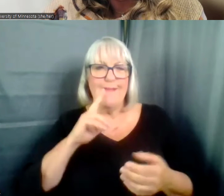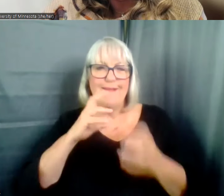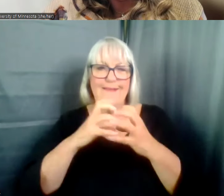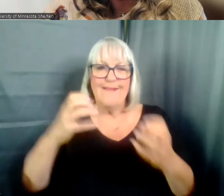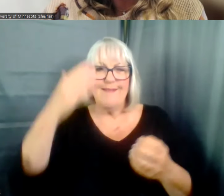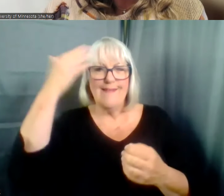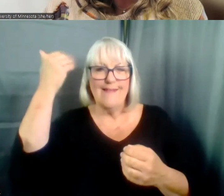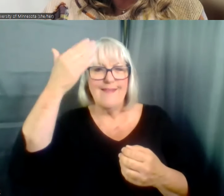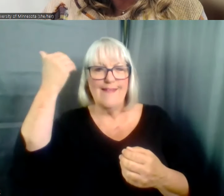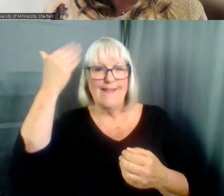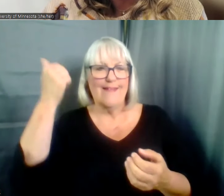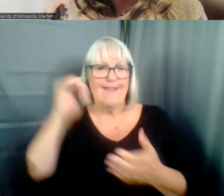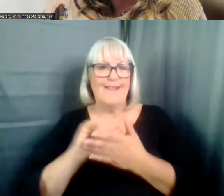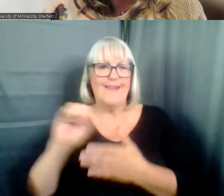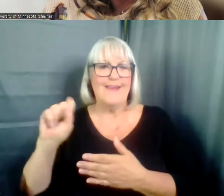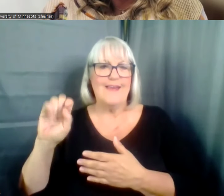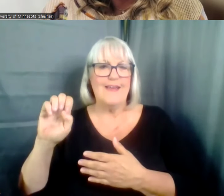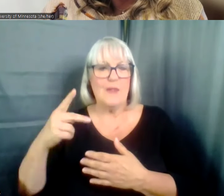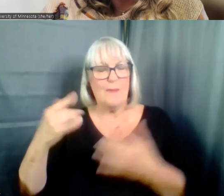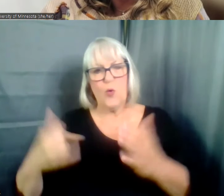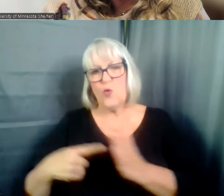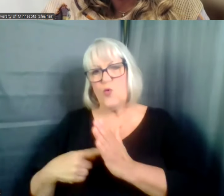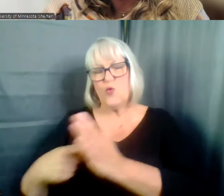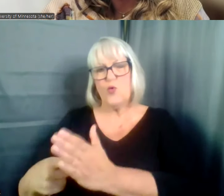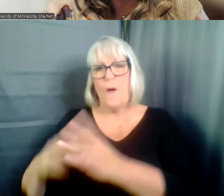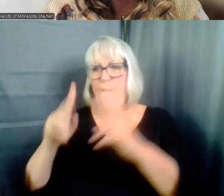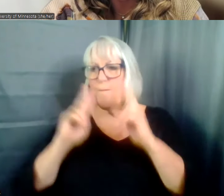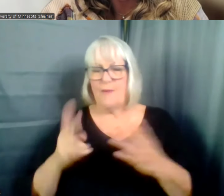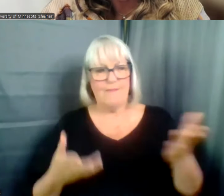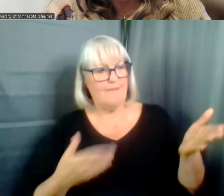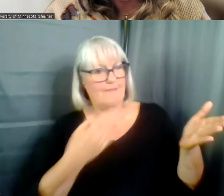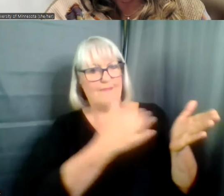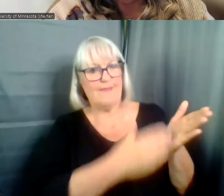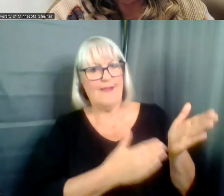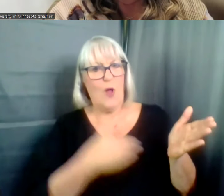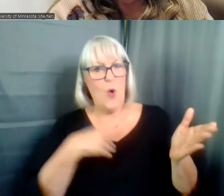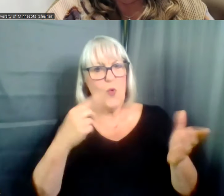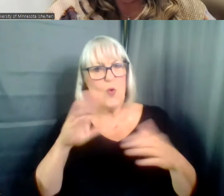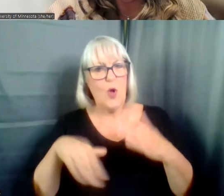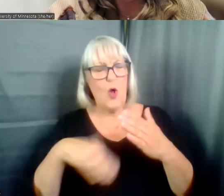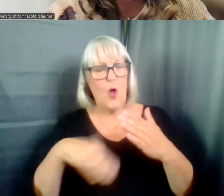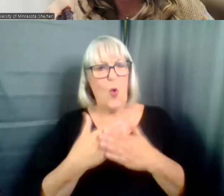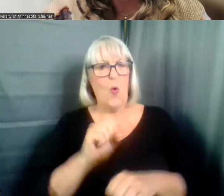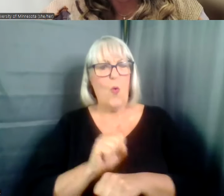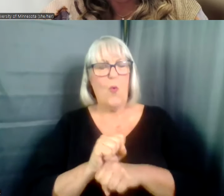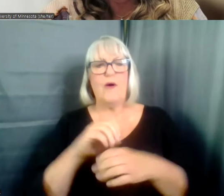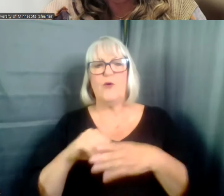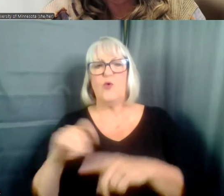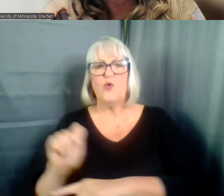And now you can show people, look, we've done all this work around training and education